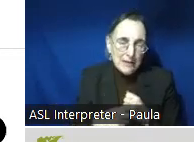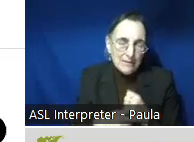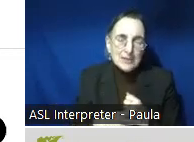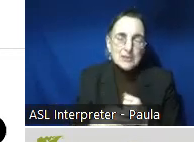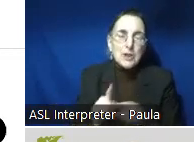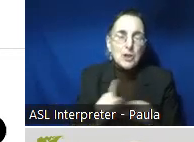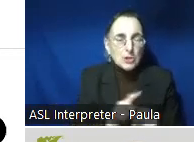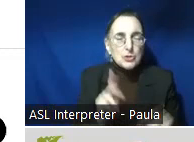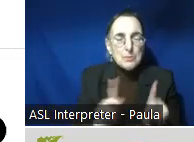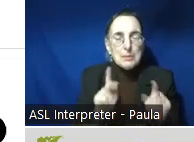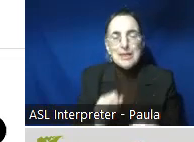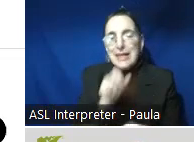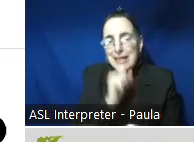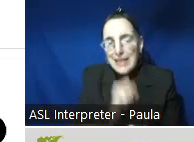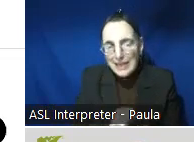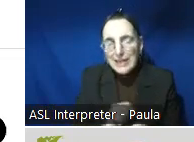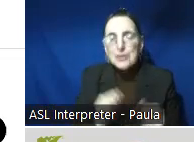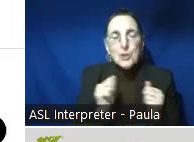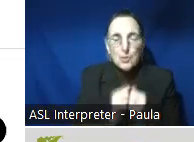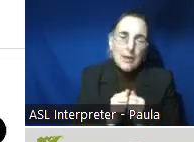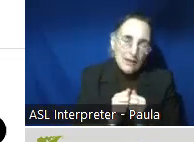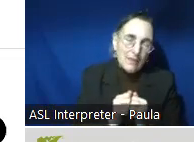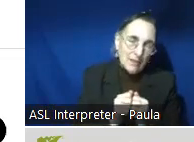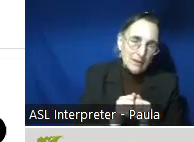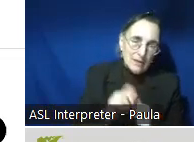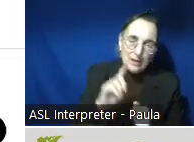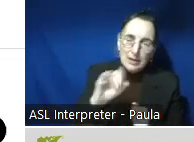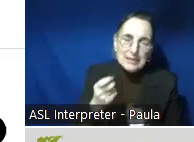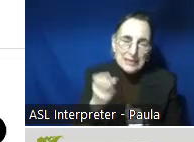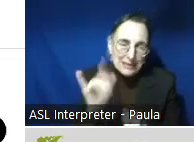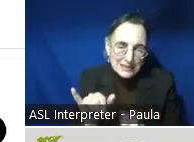One of the reasons we are also doing this as we are working to close the -- 8-1 gap